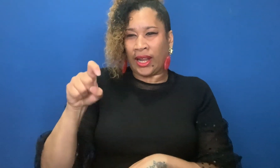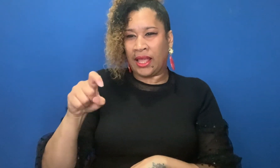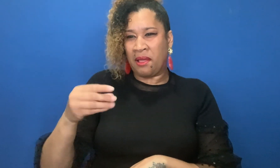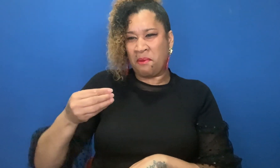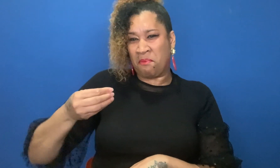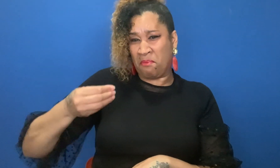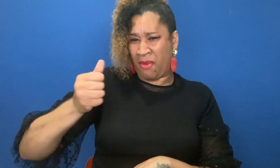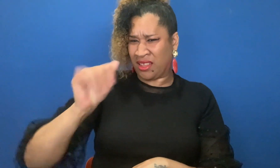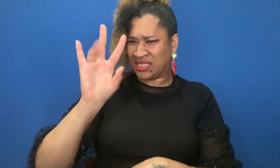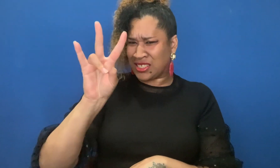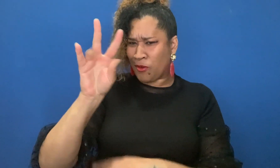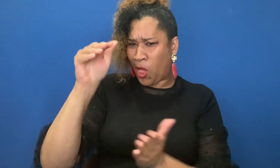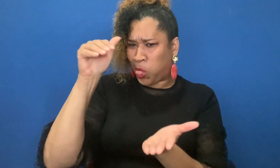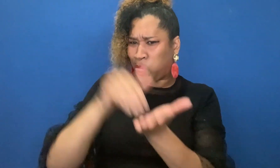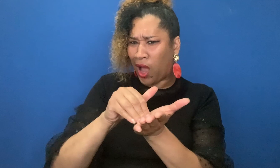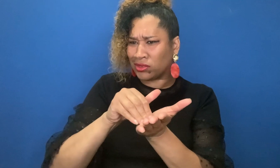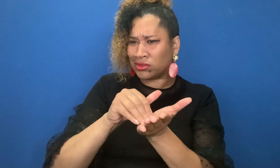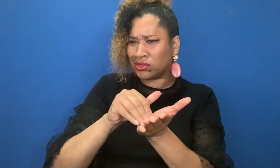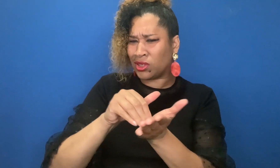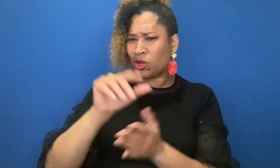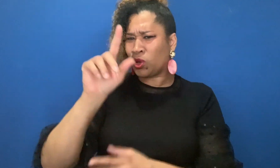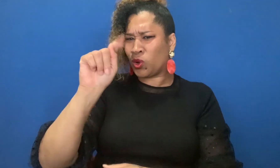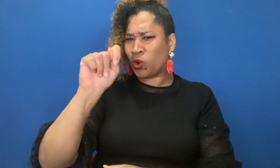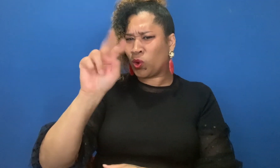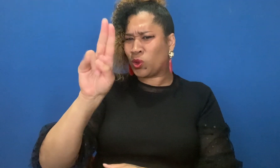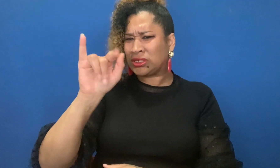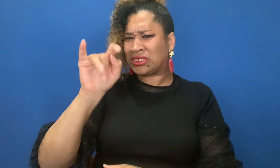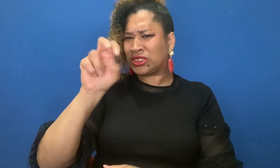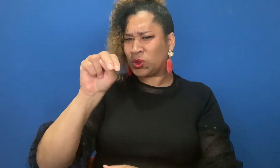We need to pay 7,000 dollars for our